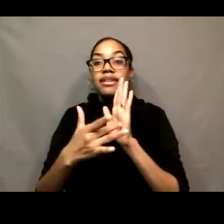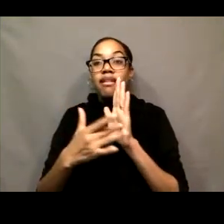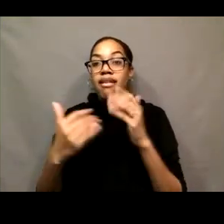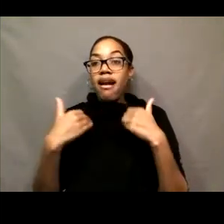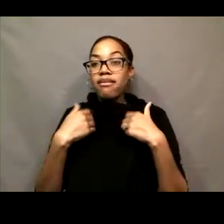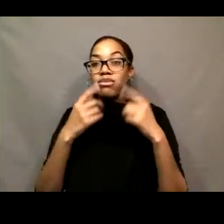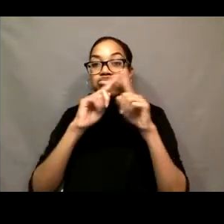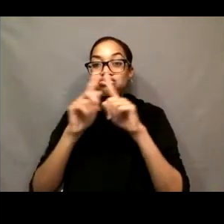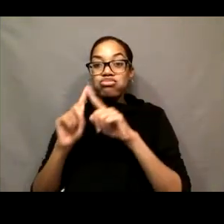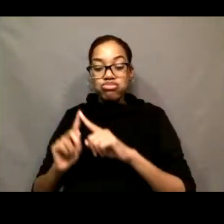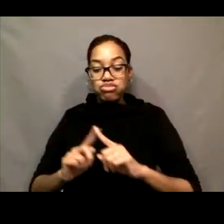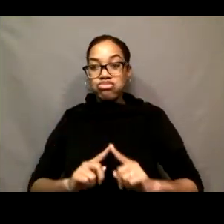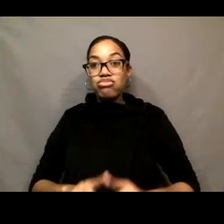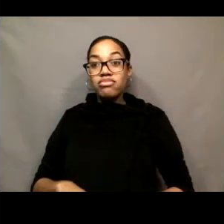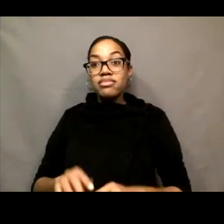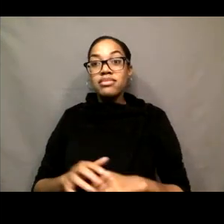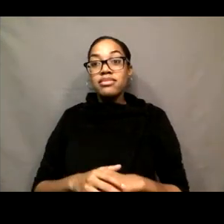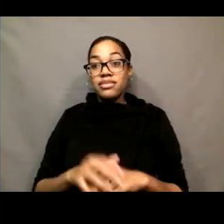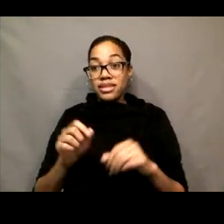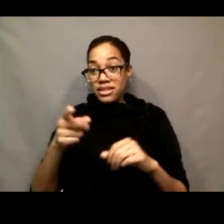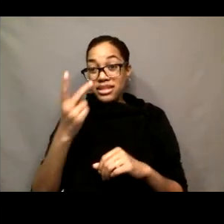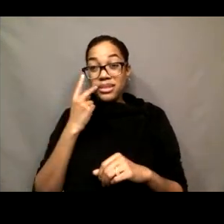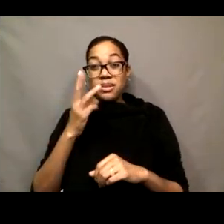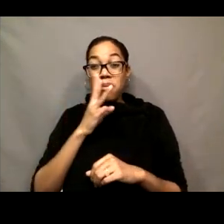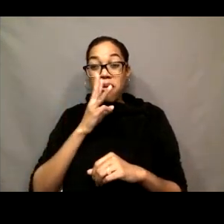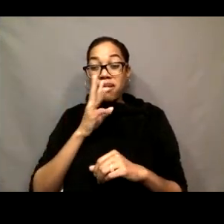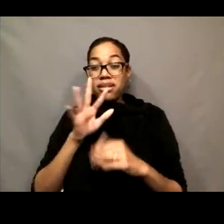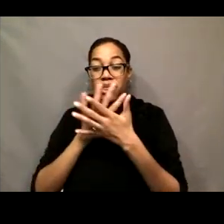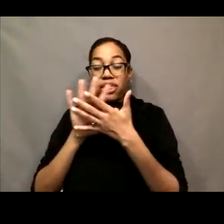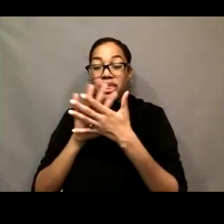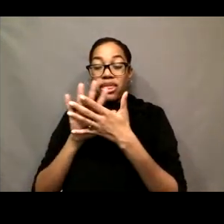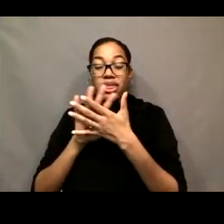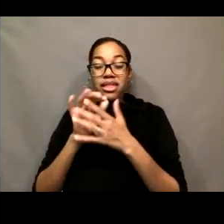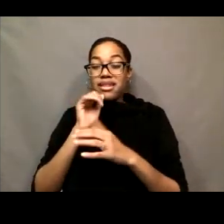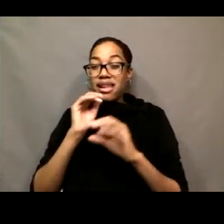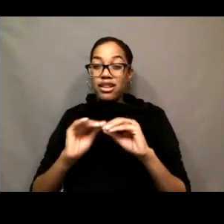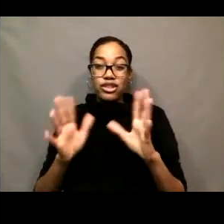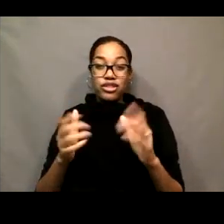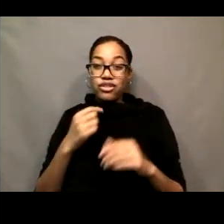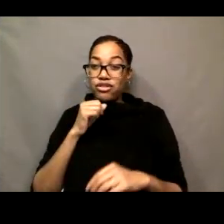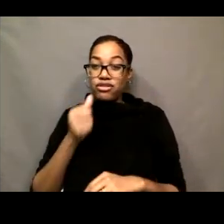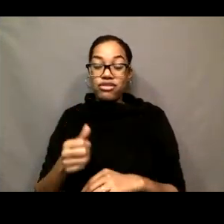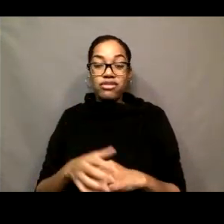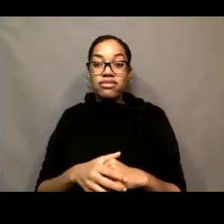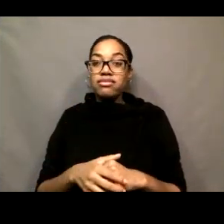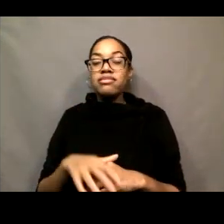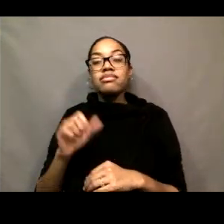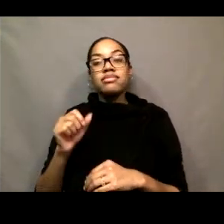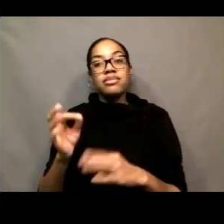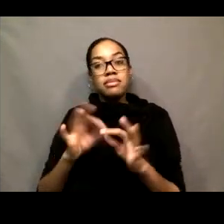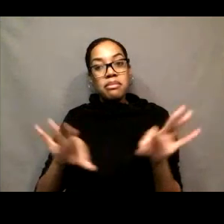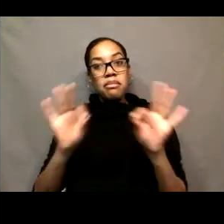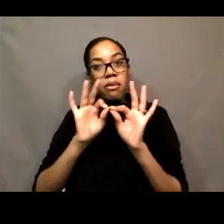it's not very clear underwater in California. And so it's not like being on land